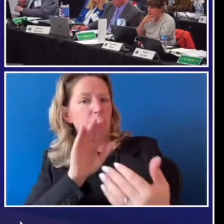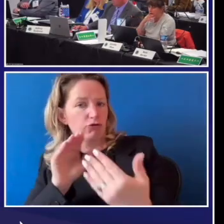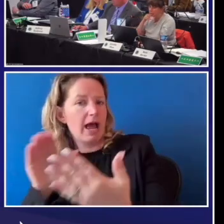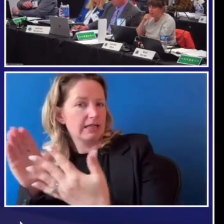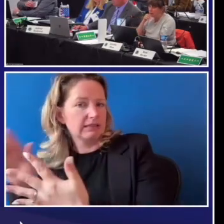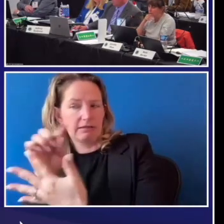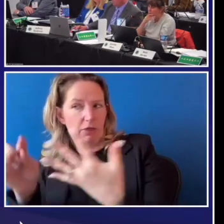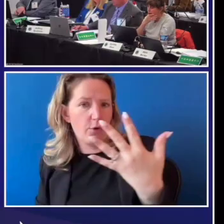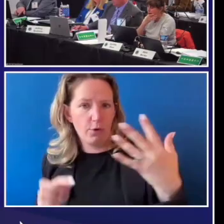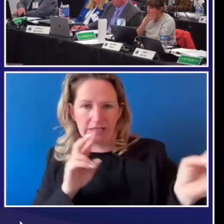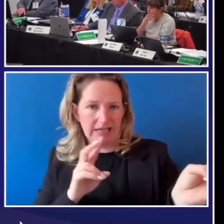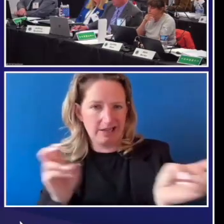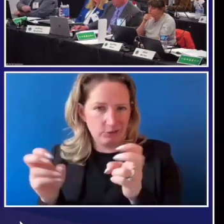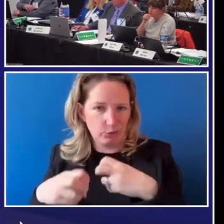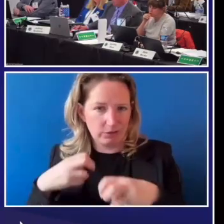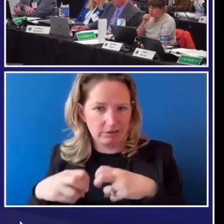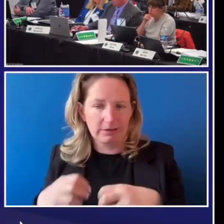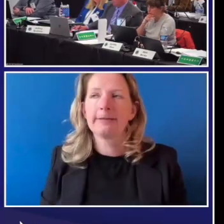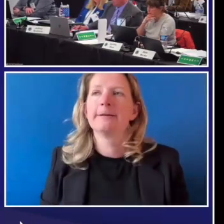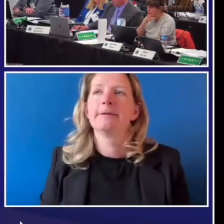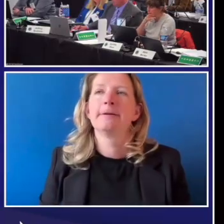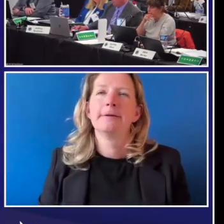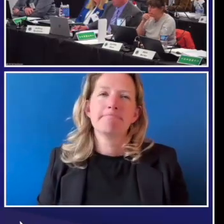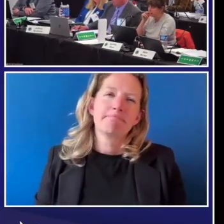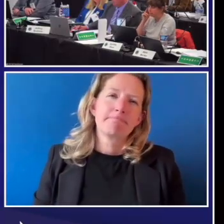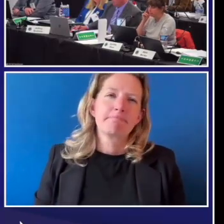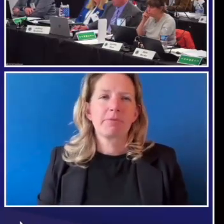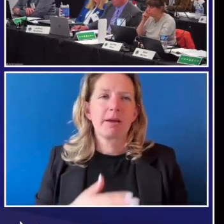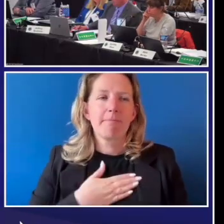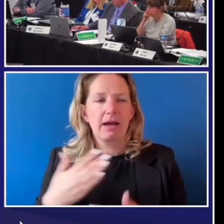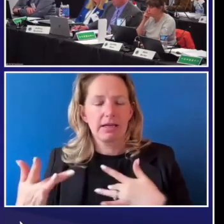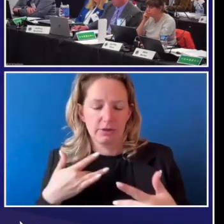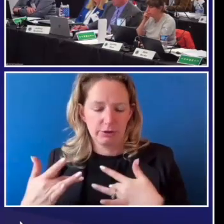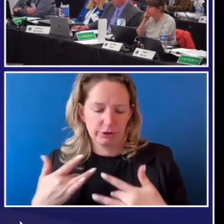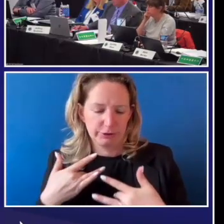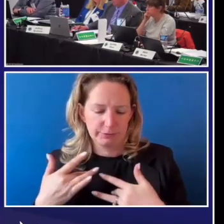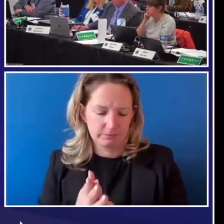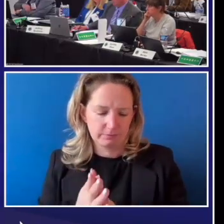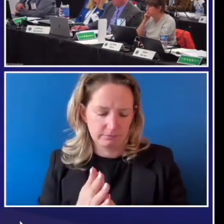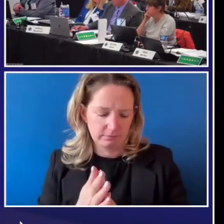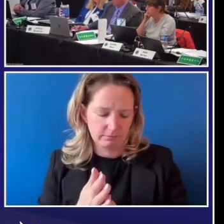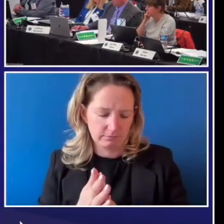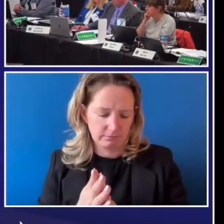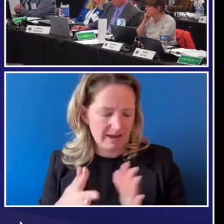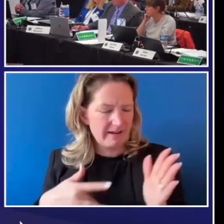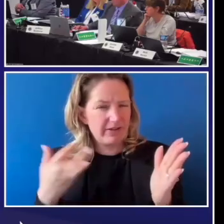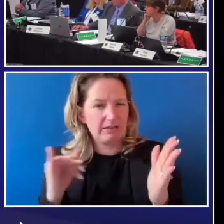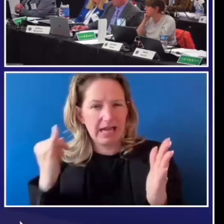My concern is it feels like when you read it just without having any context or understanding.